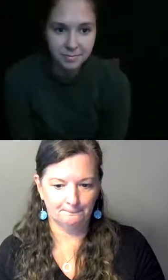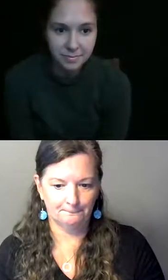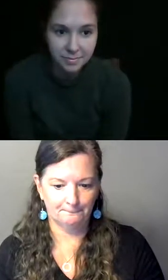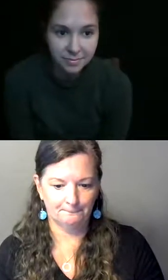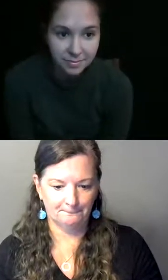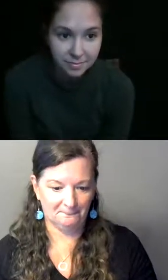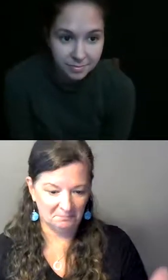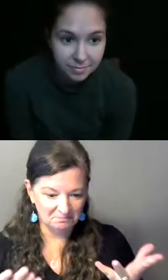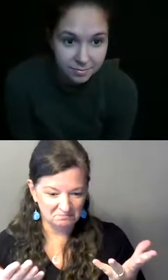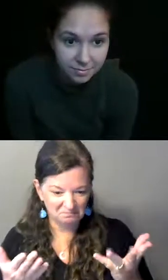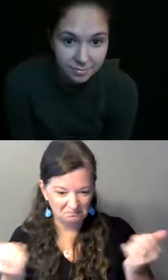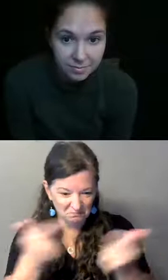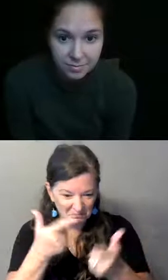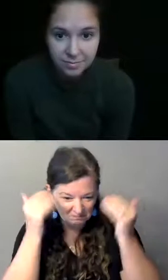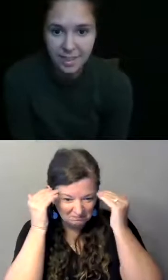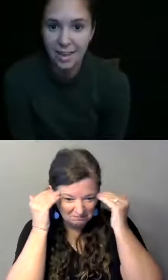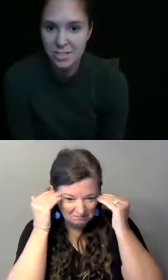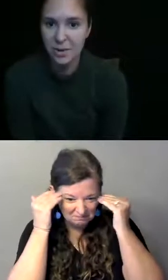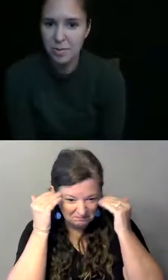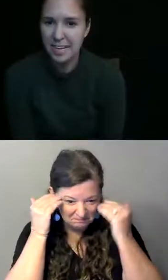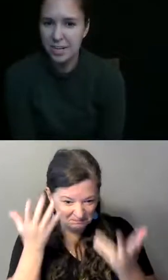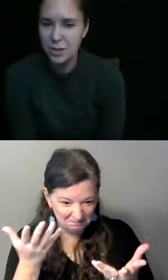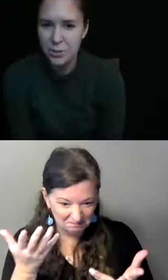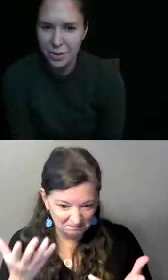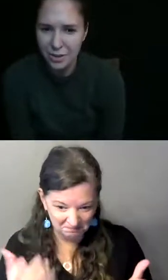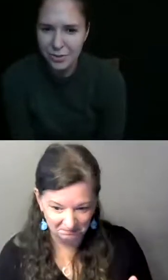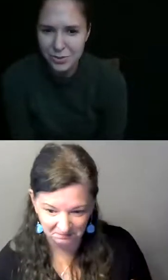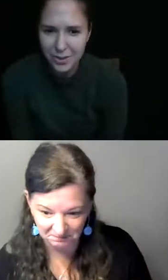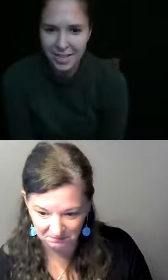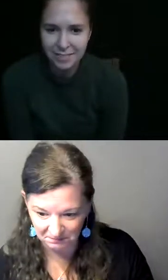Yeah. So everybody kind of knew those. Right,